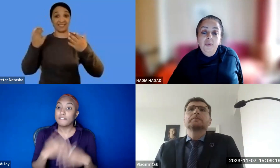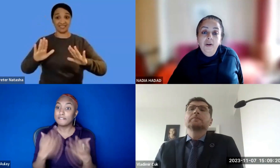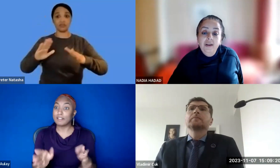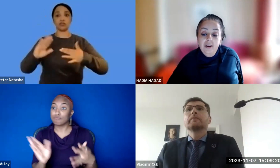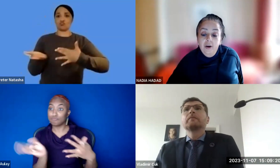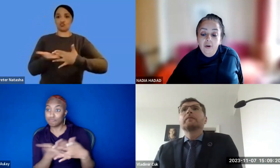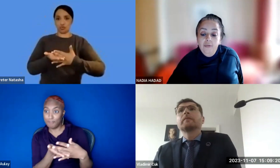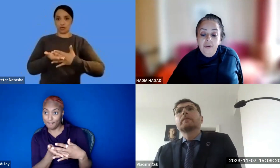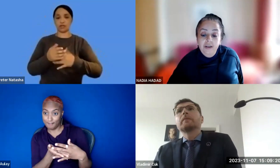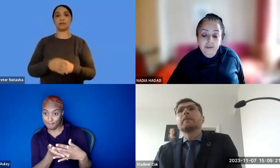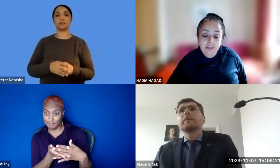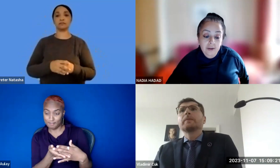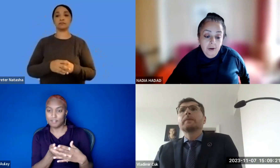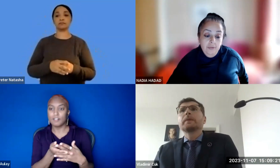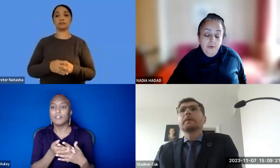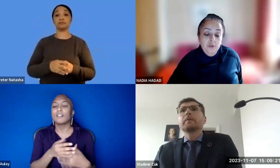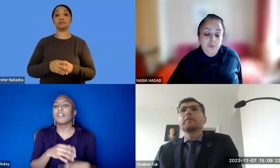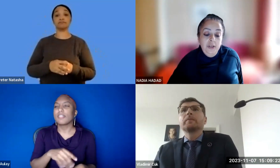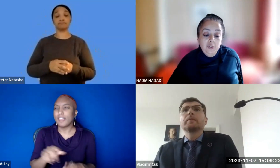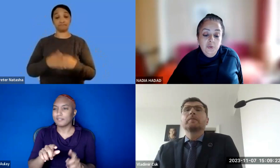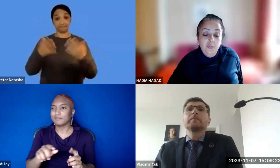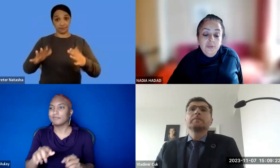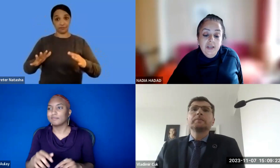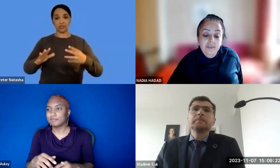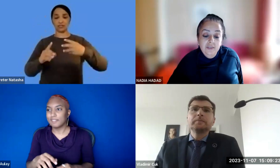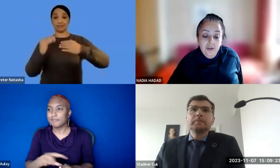After the break our final four speakers will present.